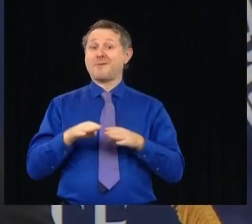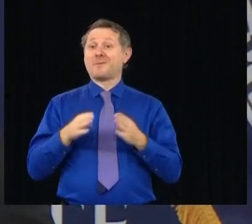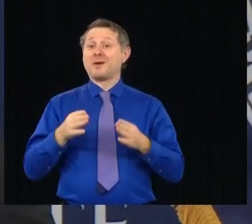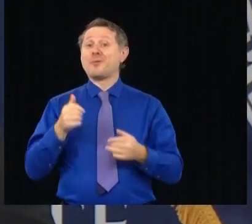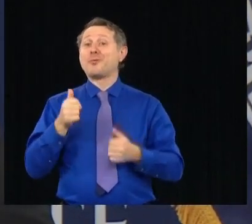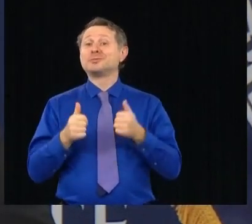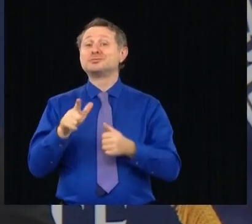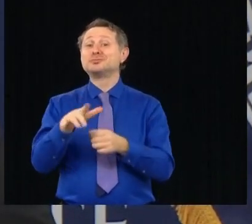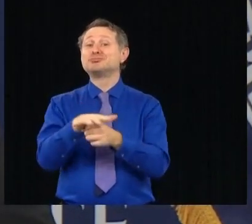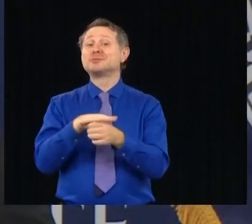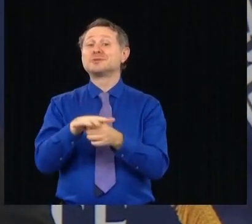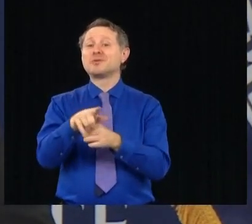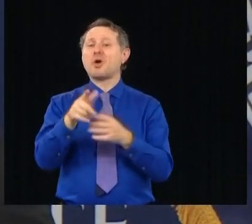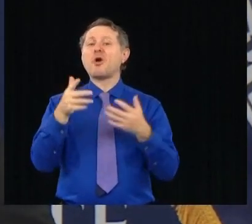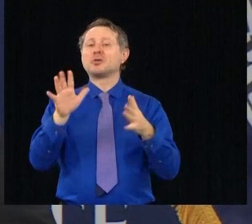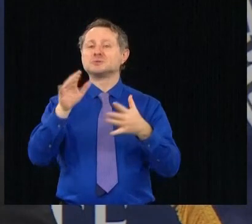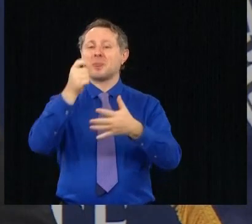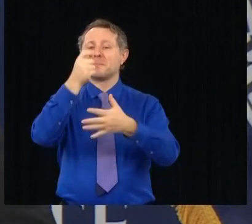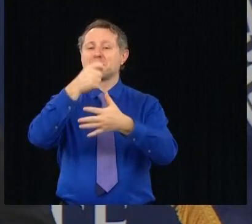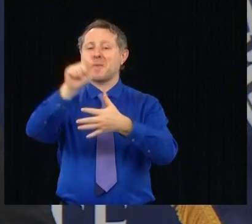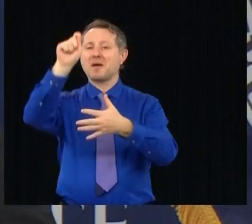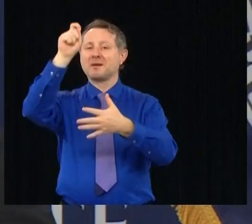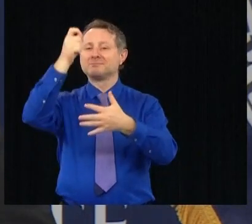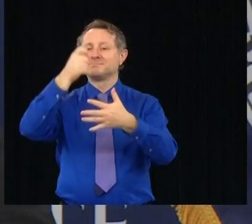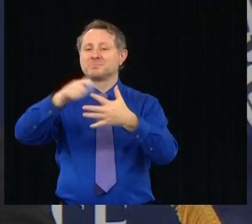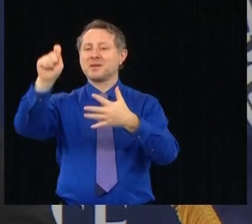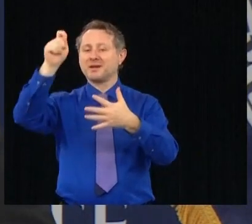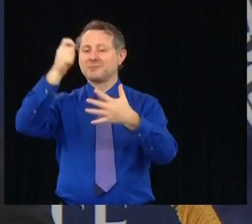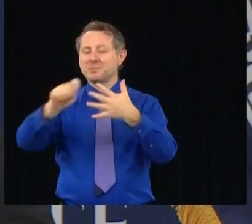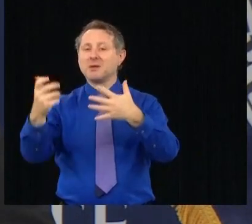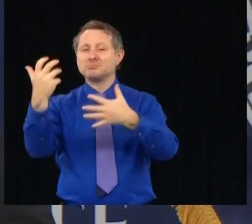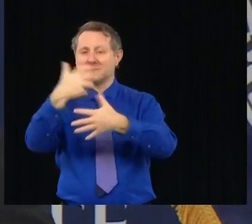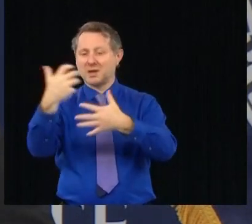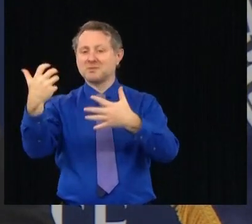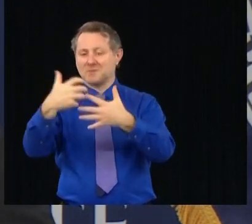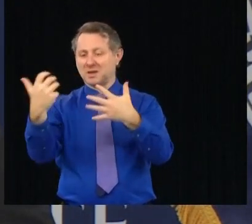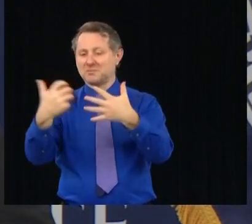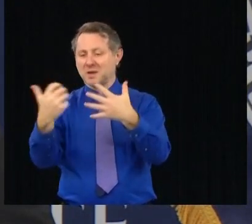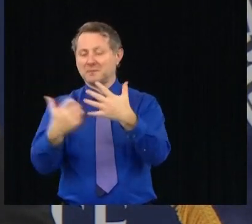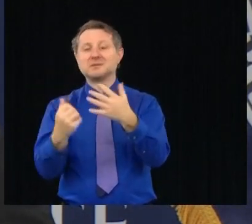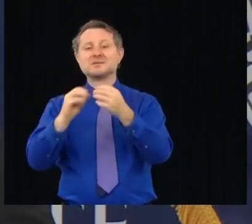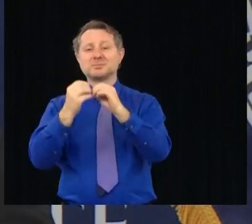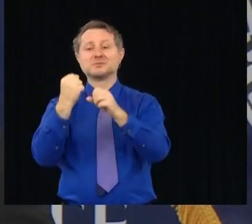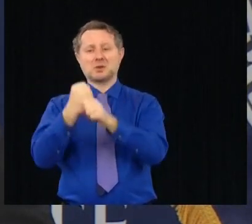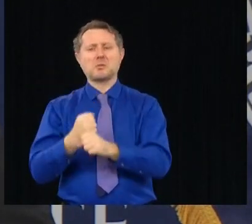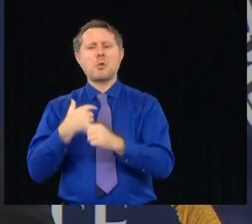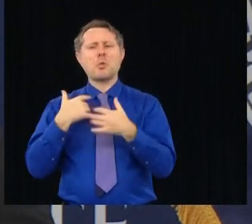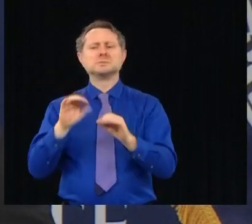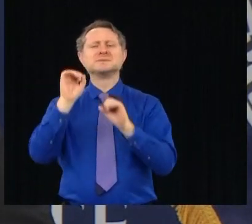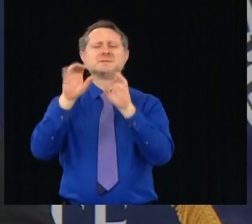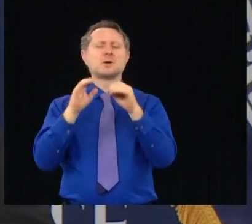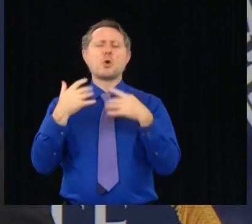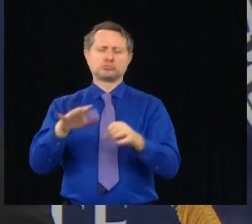THE PHASED REOPENING, PHASE ONE